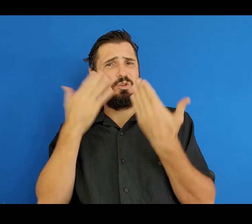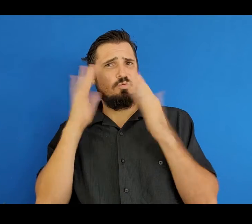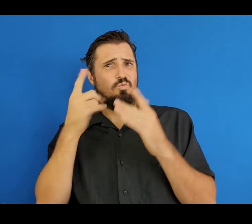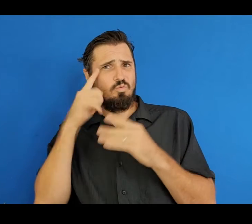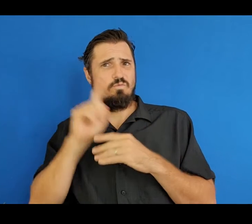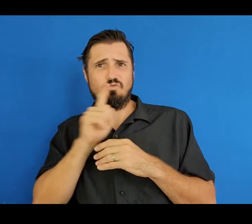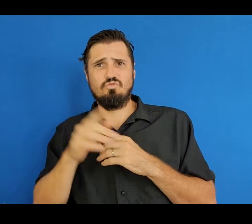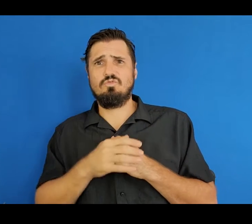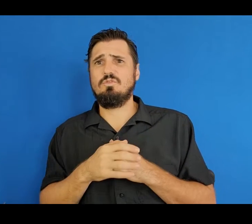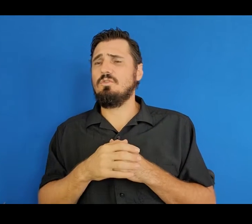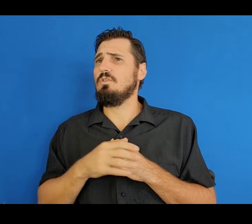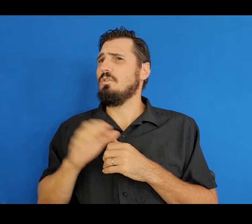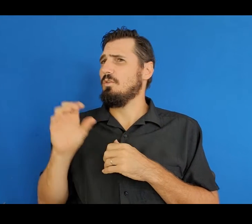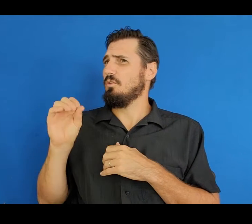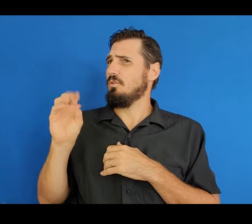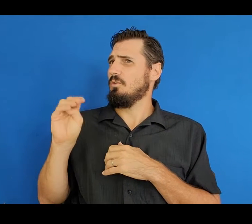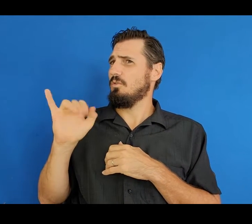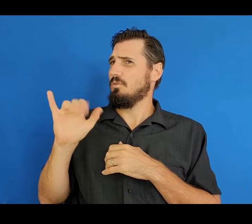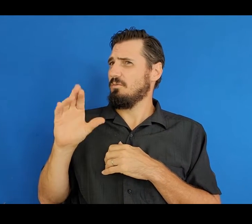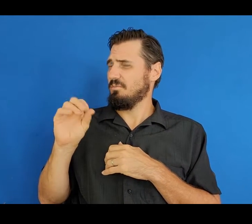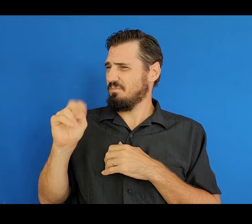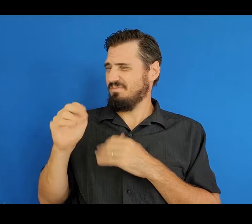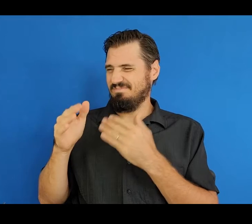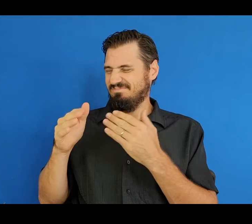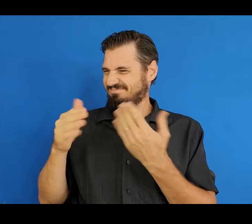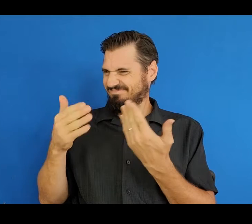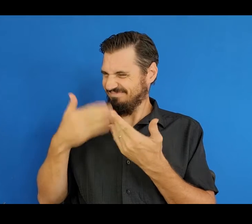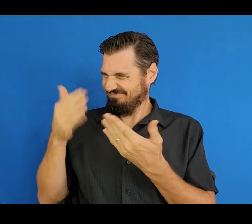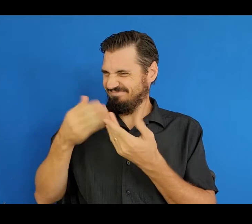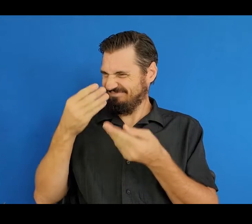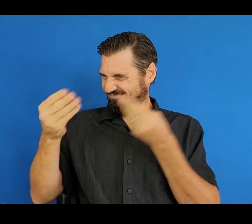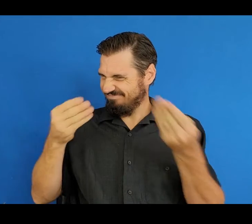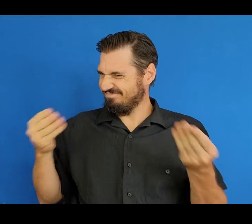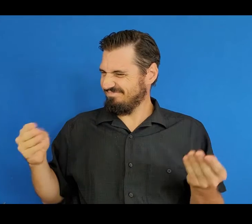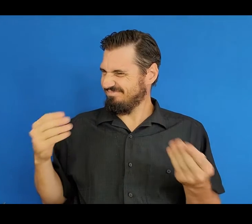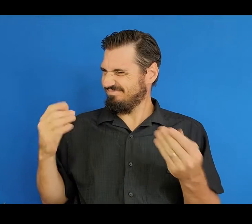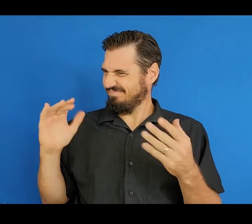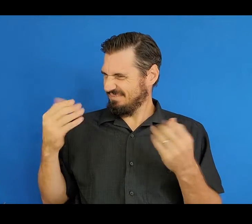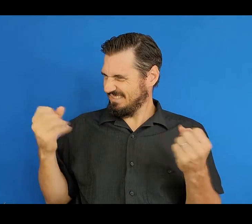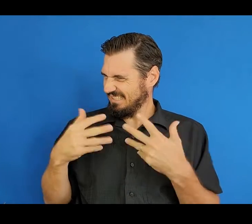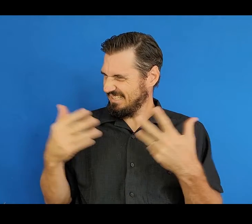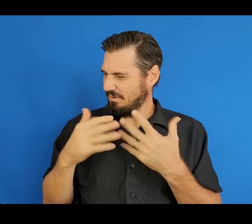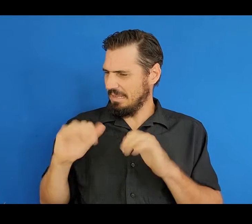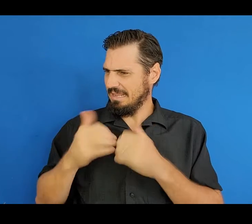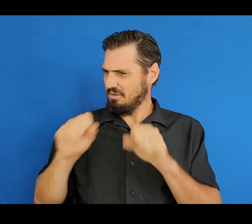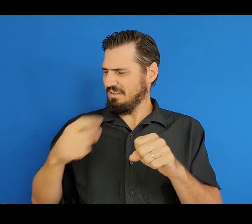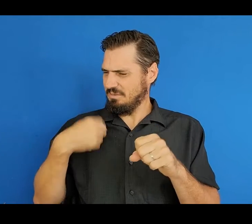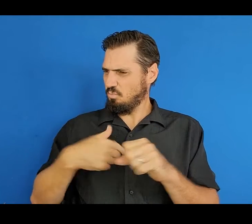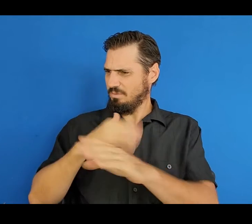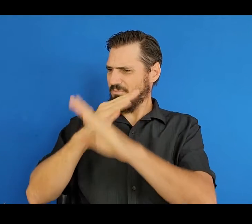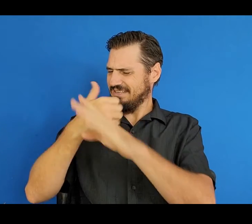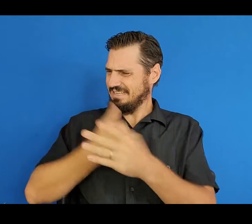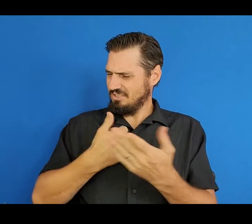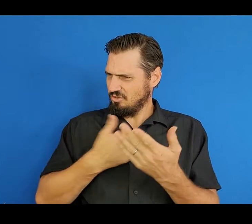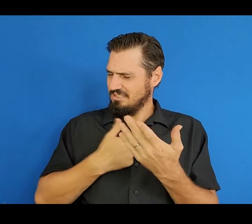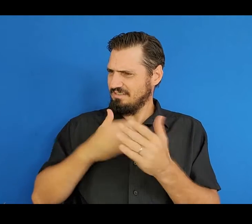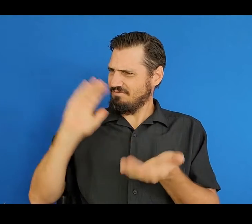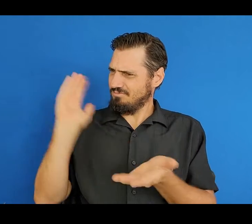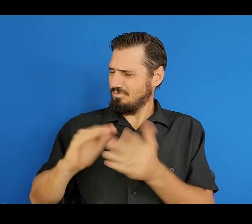The fact that Omicron is so contagious sounds frightening. What steps can we take to protect ourselves and reduce anxiety?